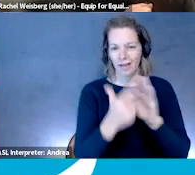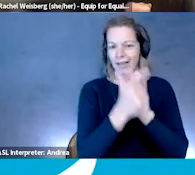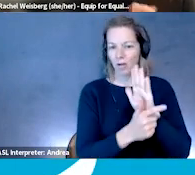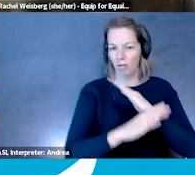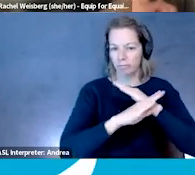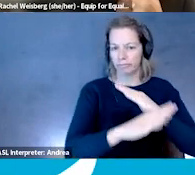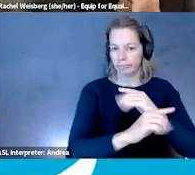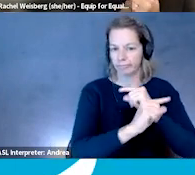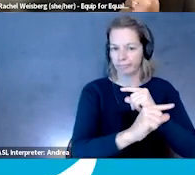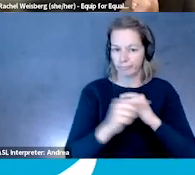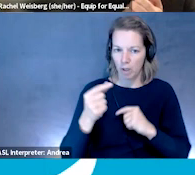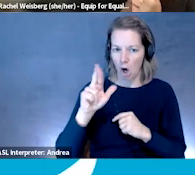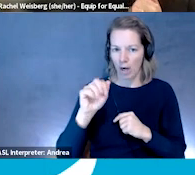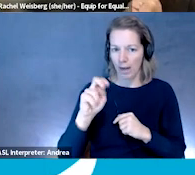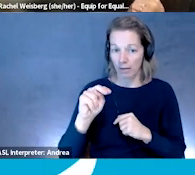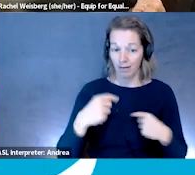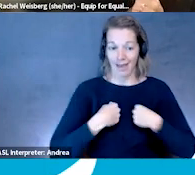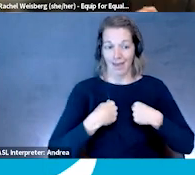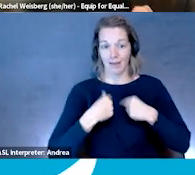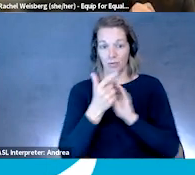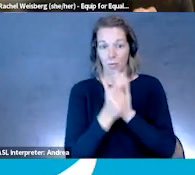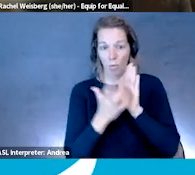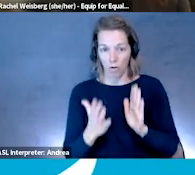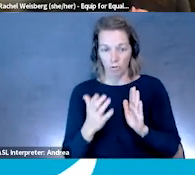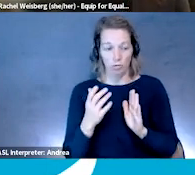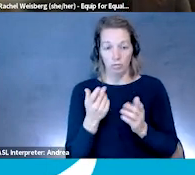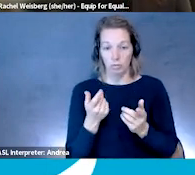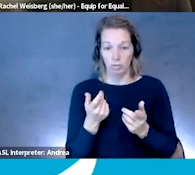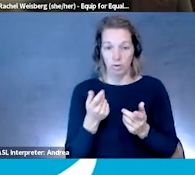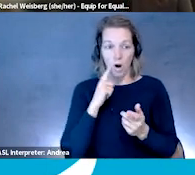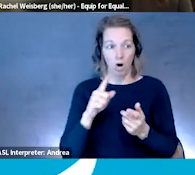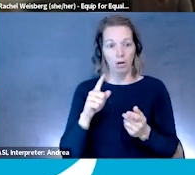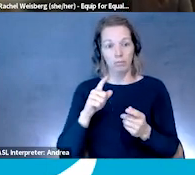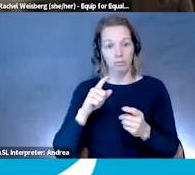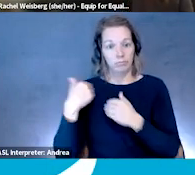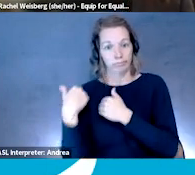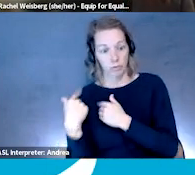ANSWER IS YES. WE HAVE A NUMBER OF CASES WHERE WE HAVE FOLKS WHO CONTACT US WHO ARE UNDER LEGAL